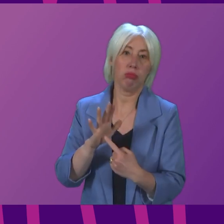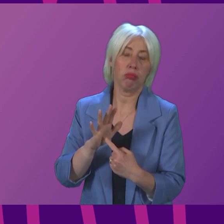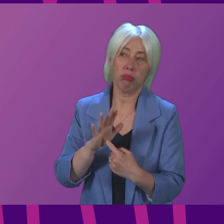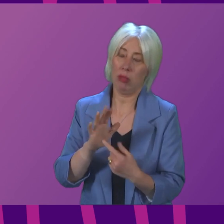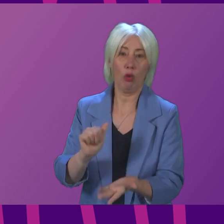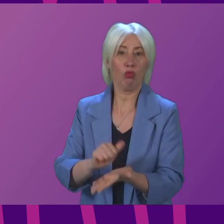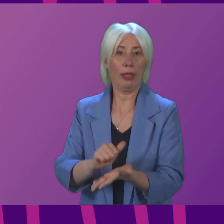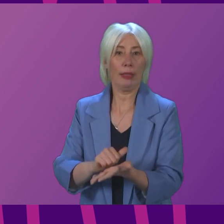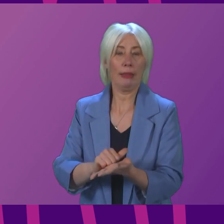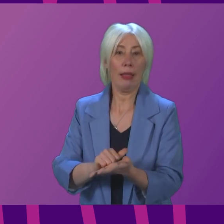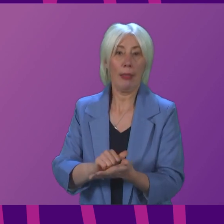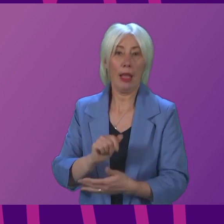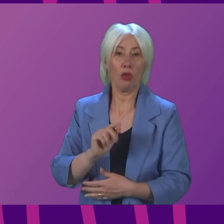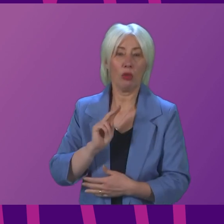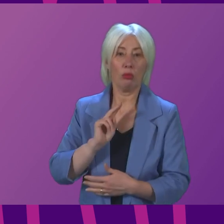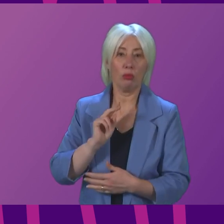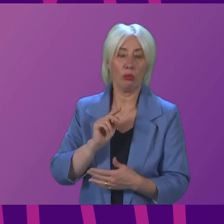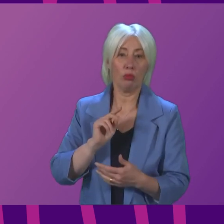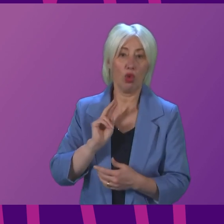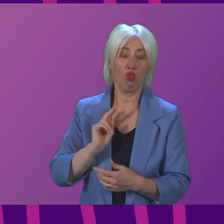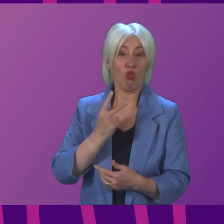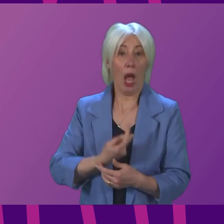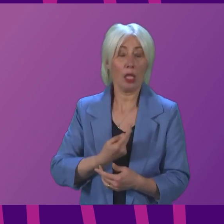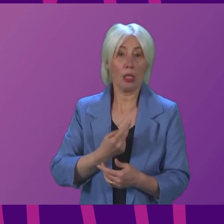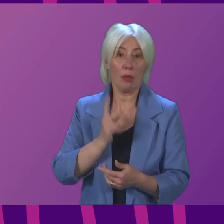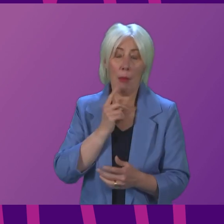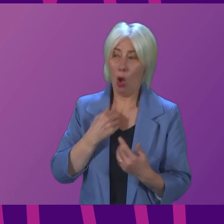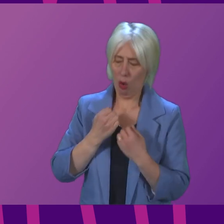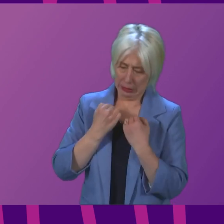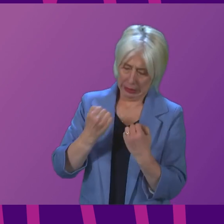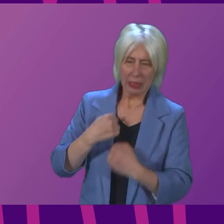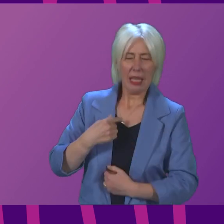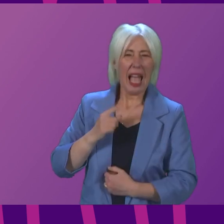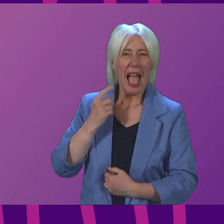right that trans people or anyone who is questioning their gender identity should have access to